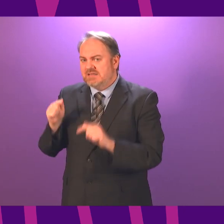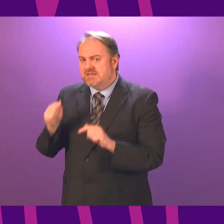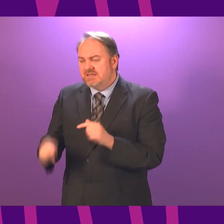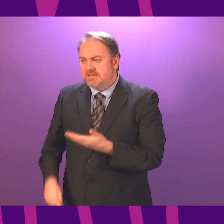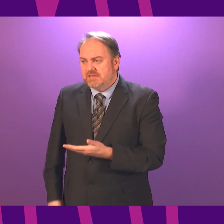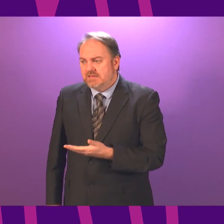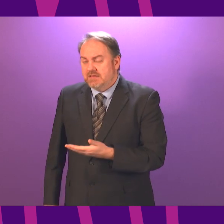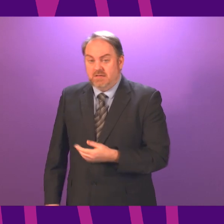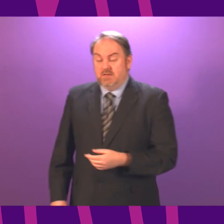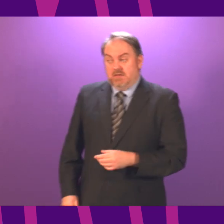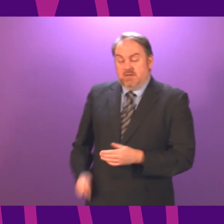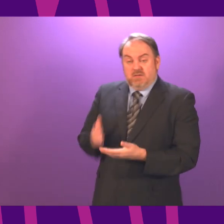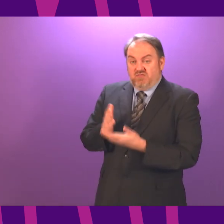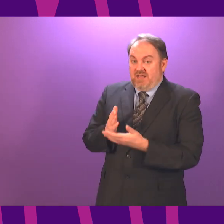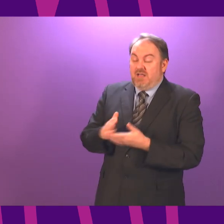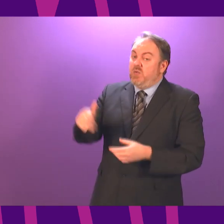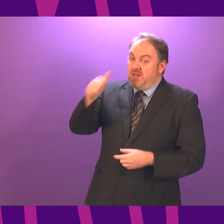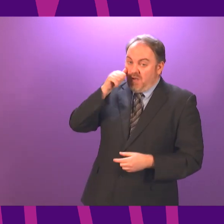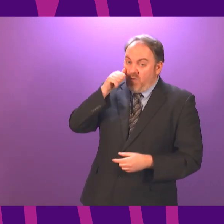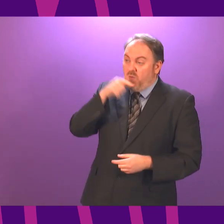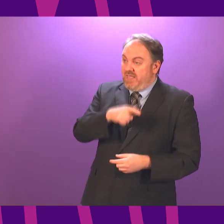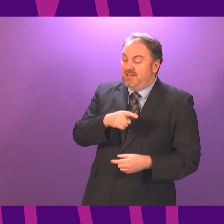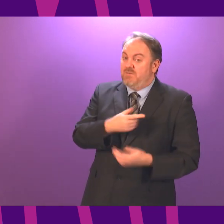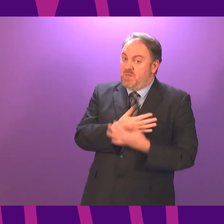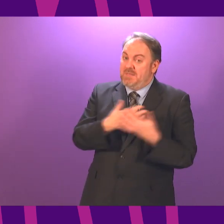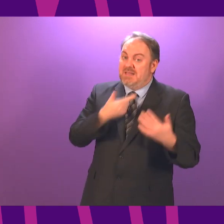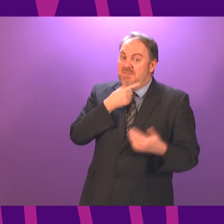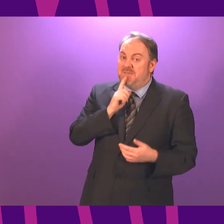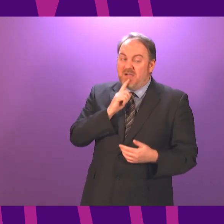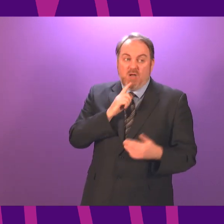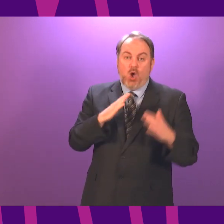completely unacceptable that, for some people, home is not the place of safety that it is for